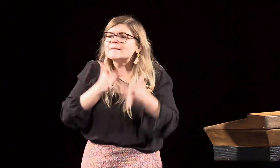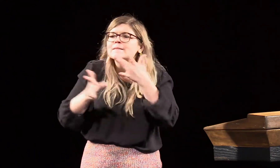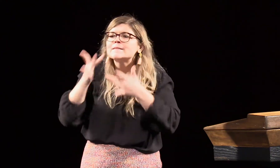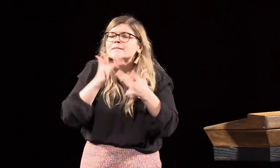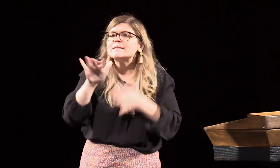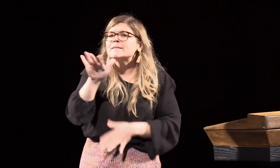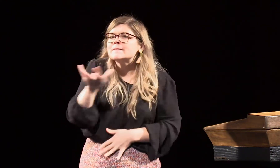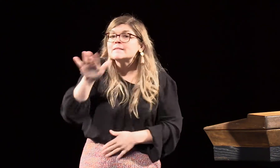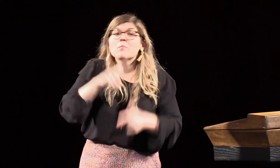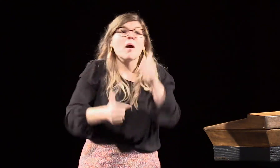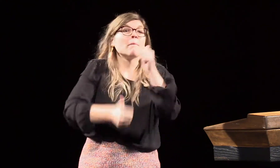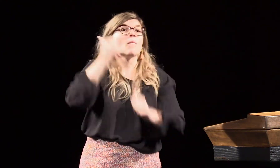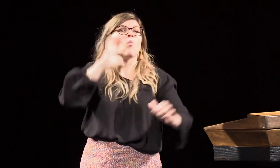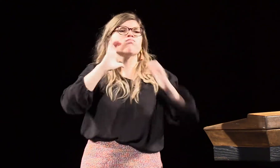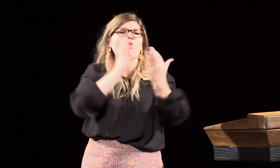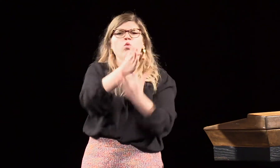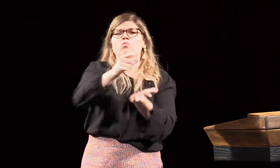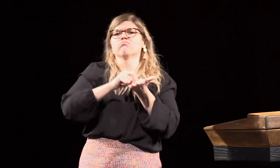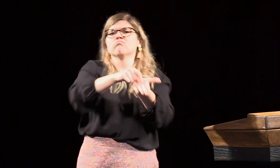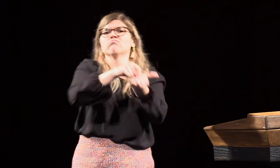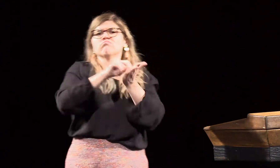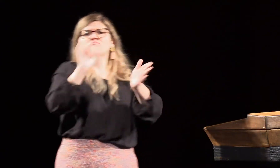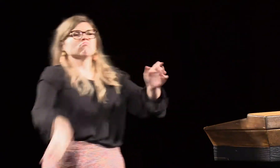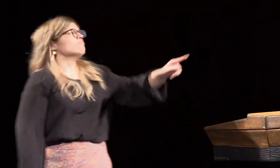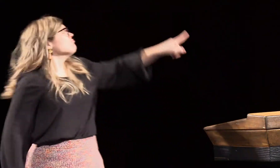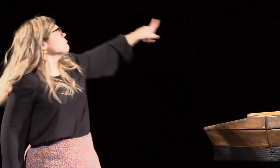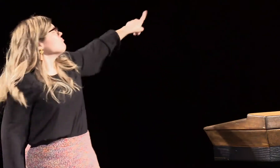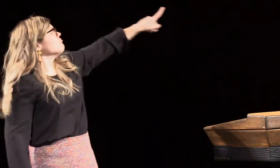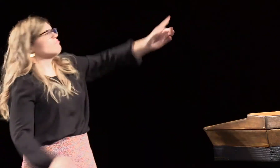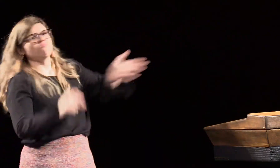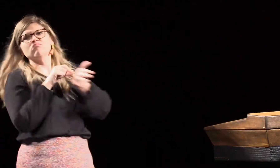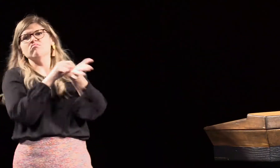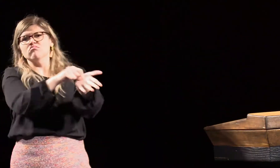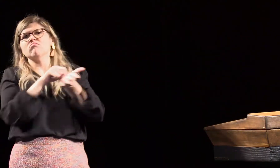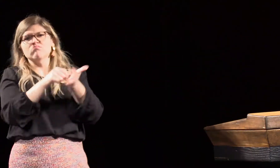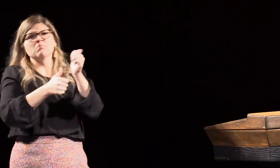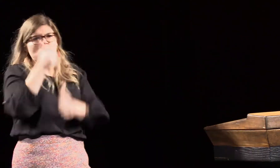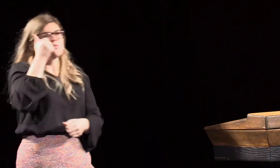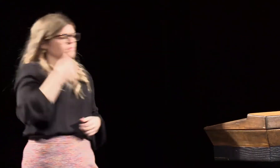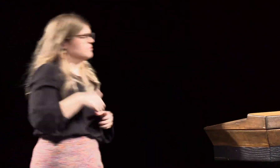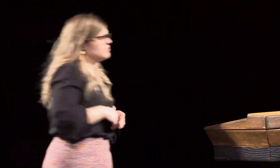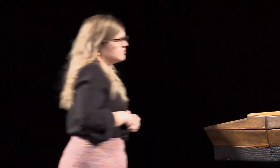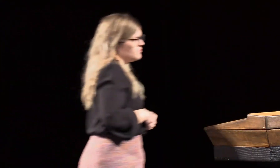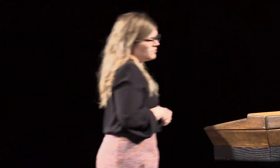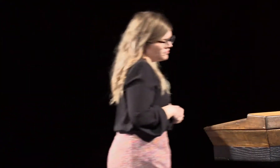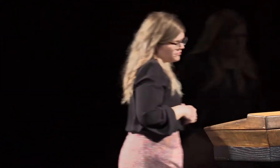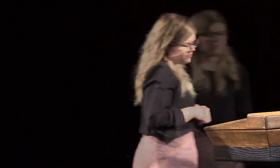very little. but most of the communication between the three was written communication.